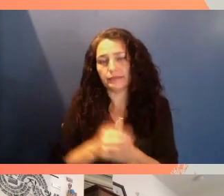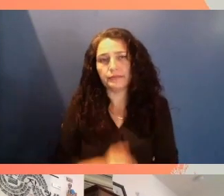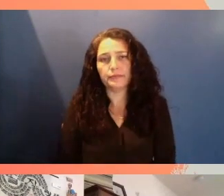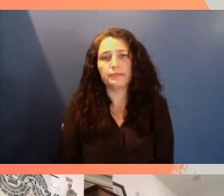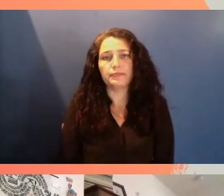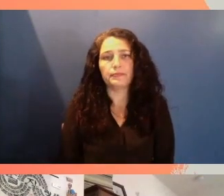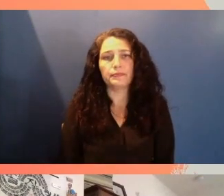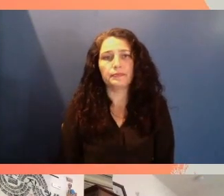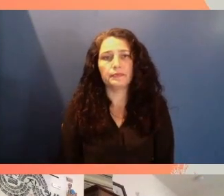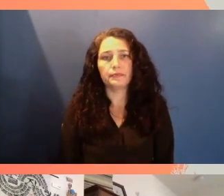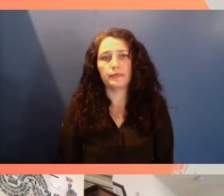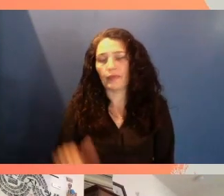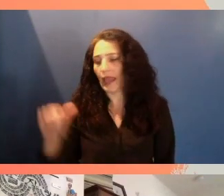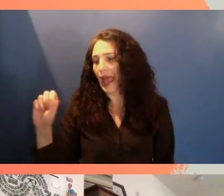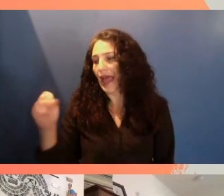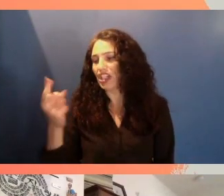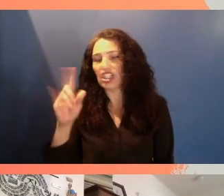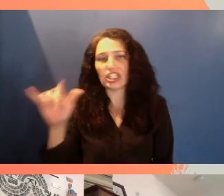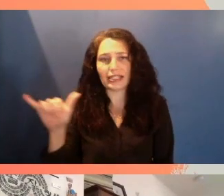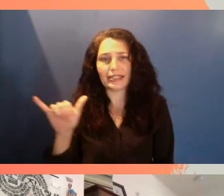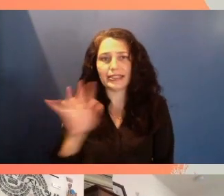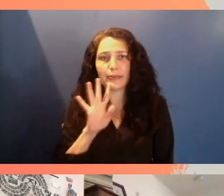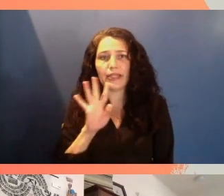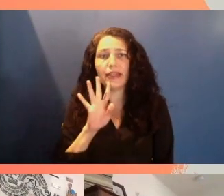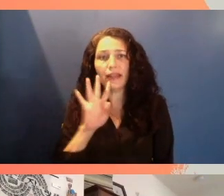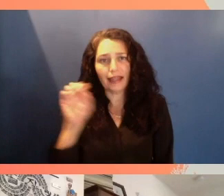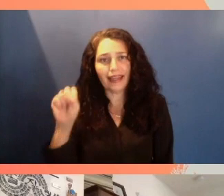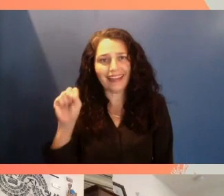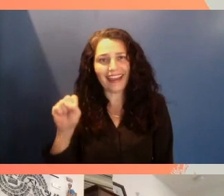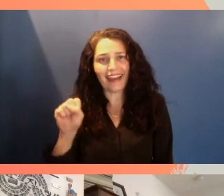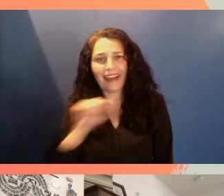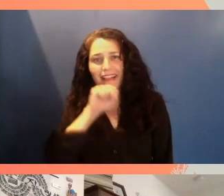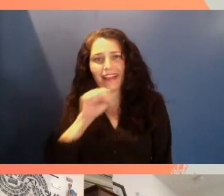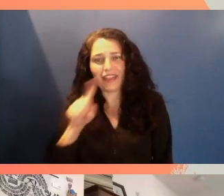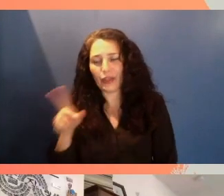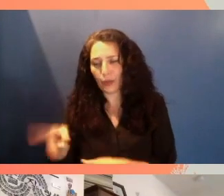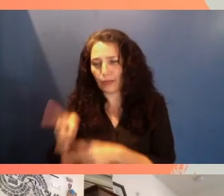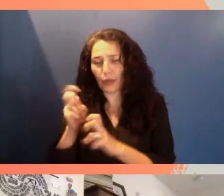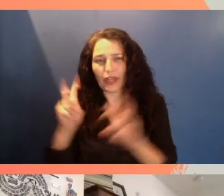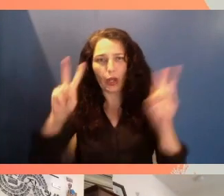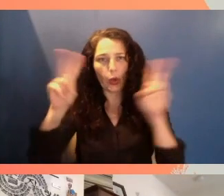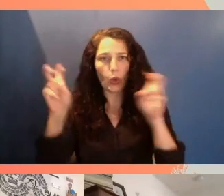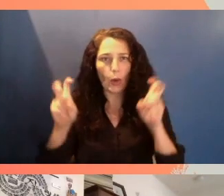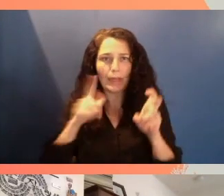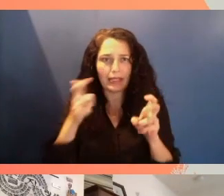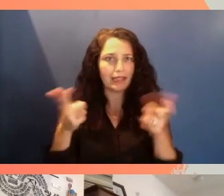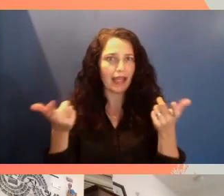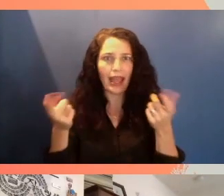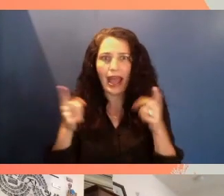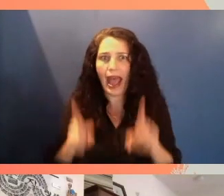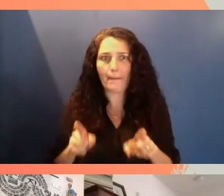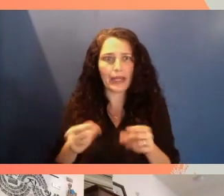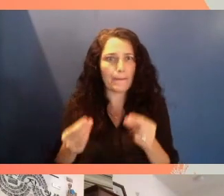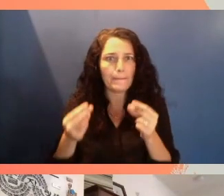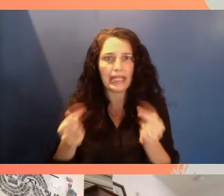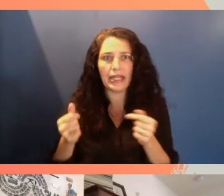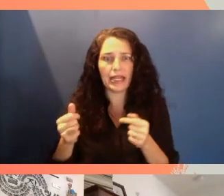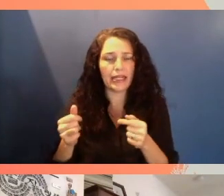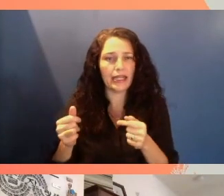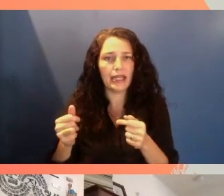Yeah, I love that you were able to pull that quote because it happened so quickly at the beginning of the film. I sometimes worry people don't hear it,